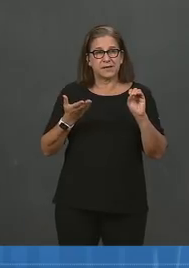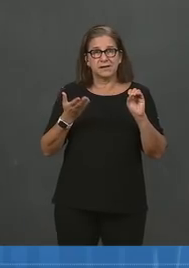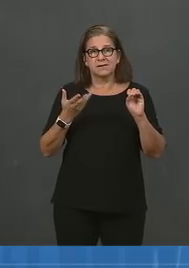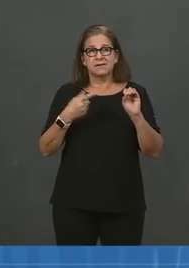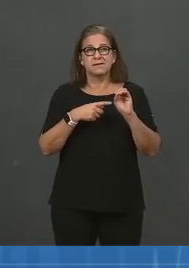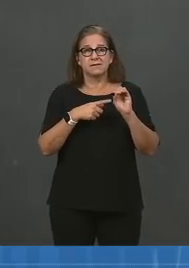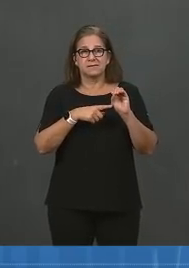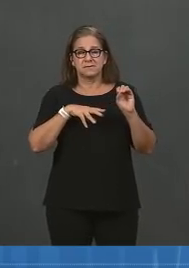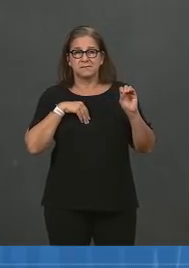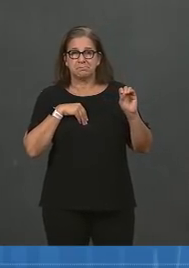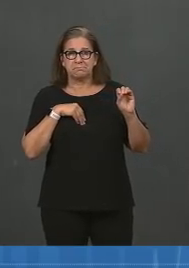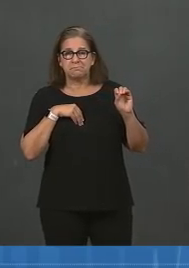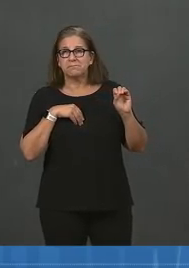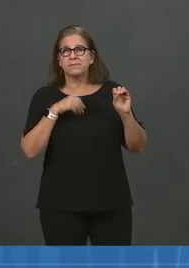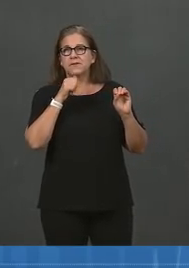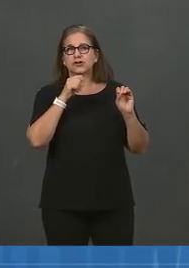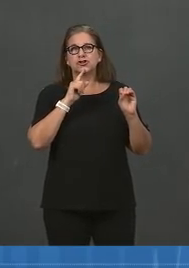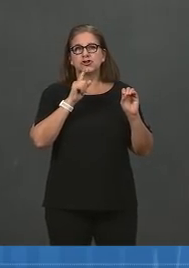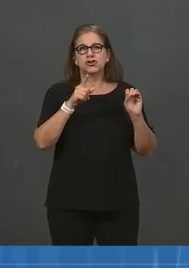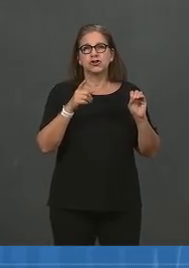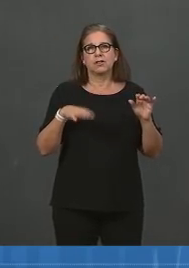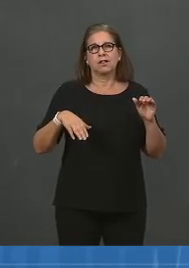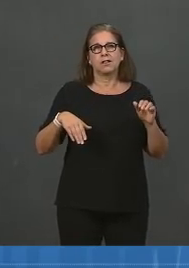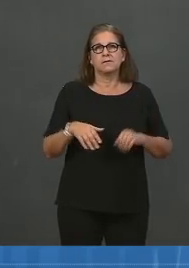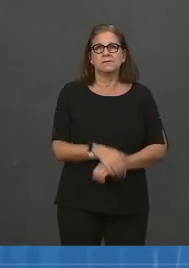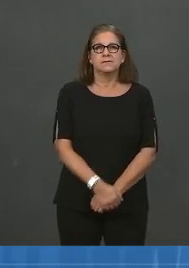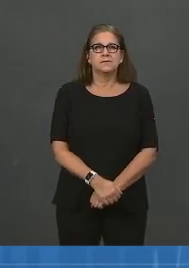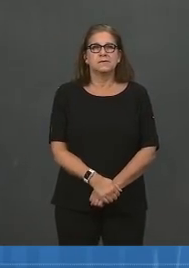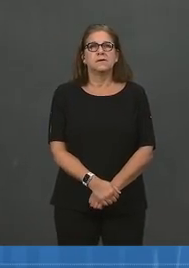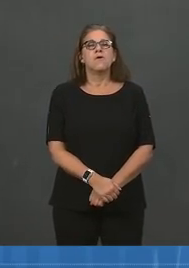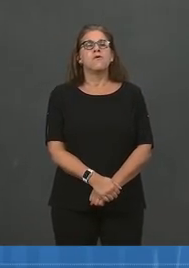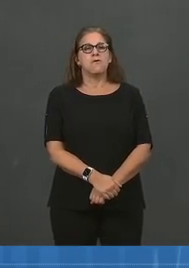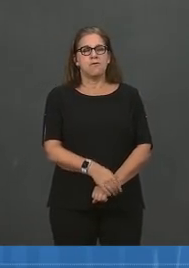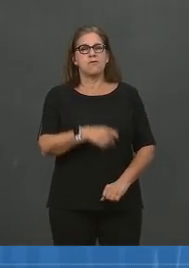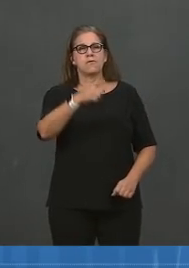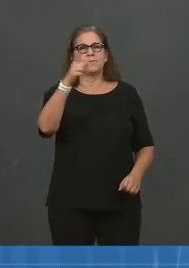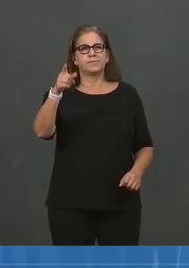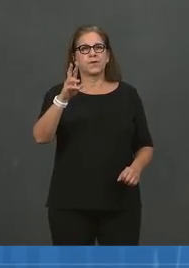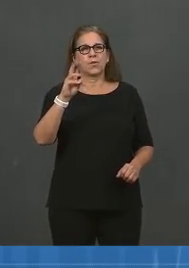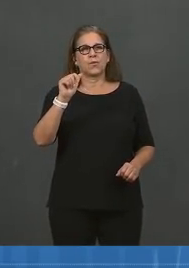Dr. Walensky: Yeah, thank you for that question, Jeannie. So, let me be very clear that the FDA authorization